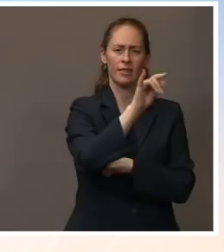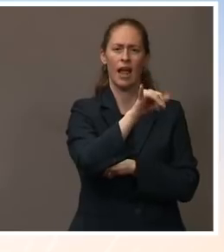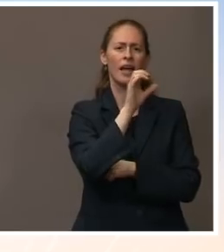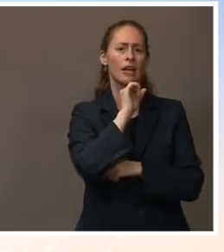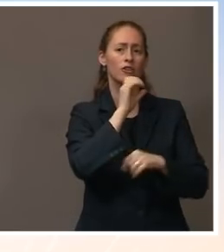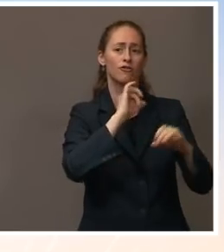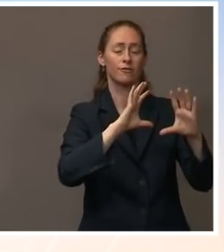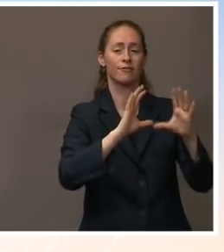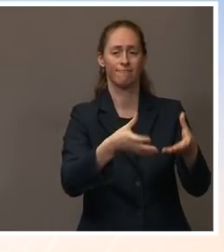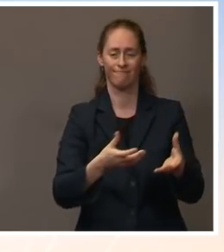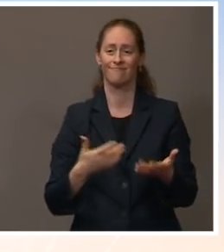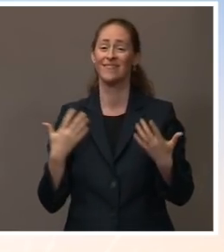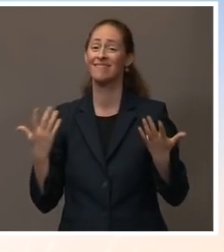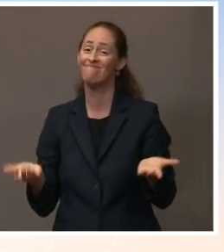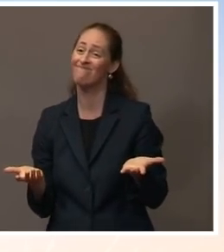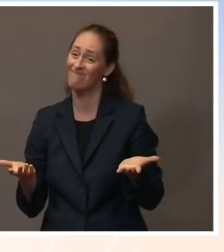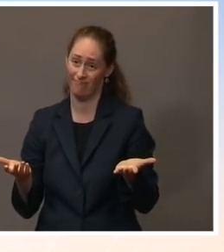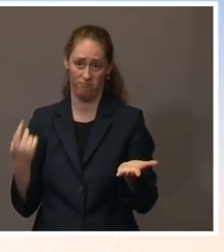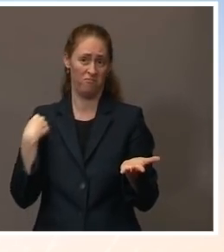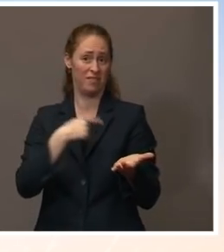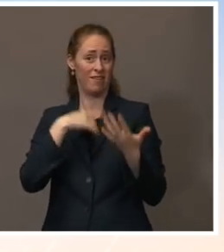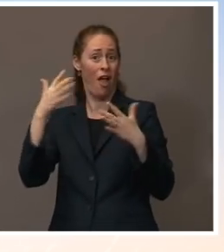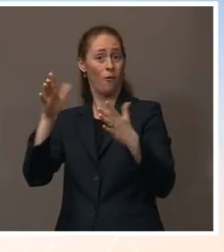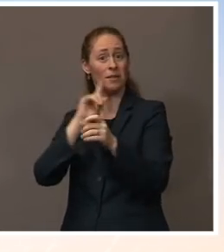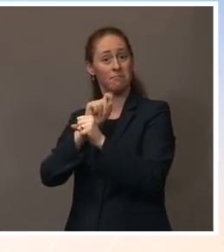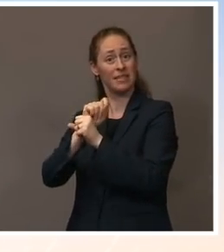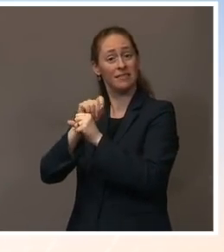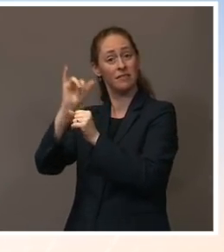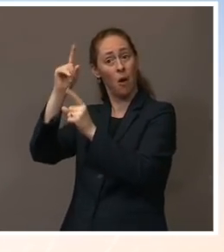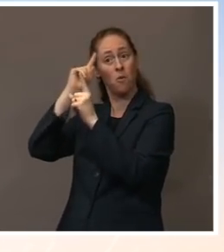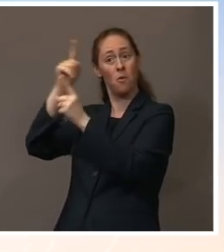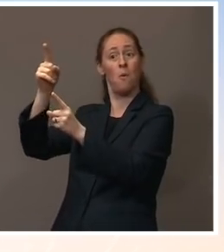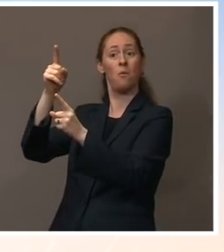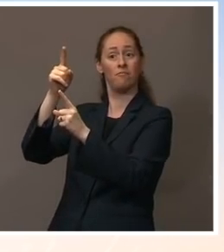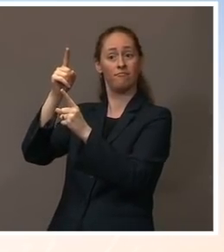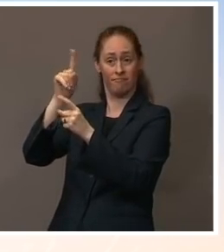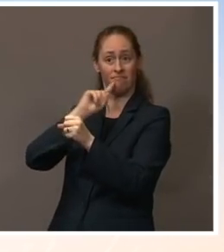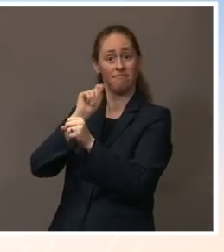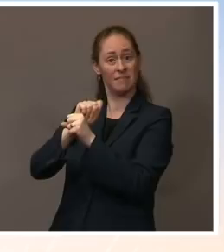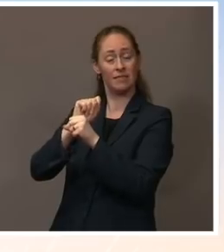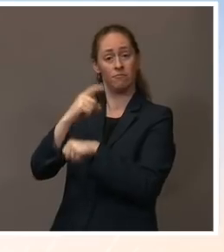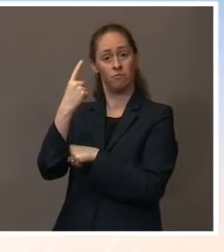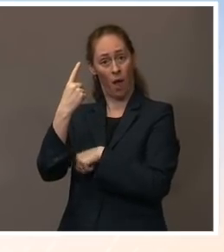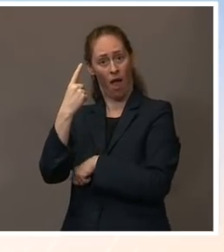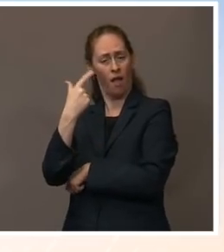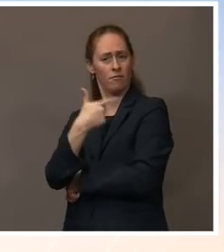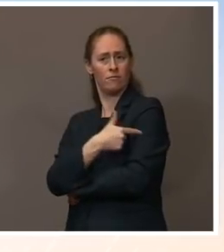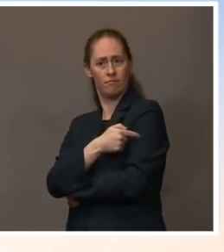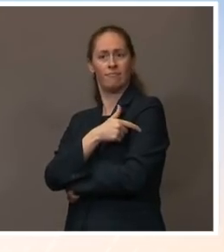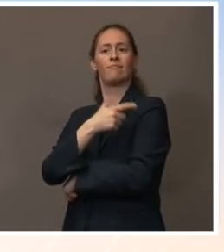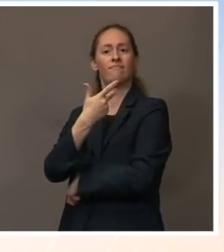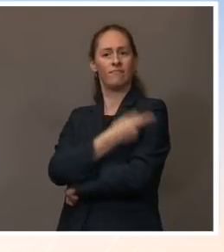we are already meeting the goal of vaccinating with one dose 70 percent of Americans 30 years of age and older.